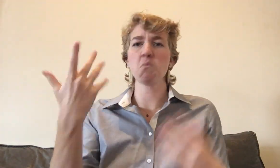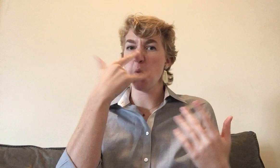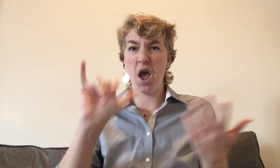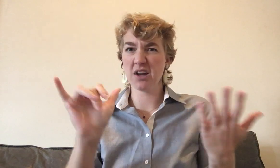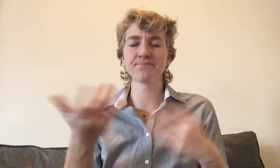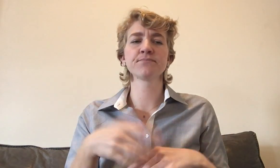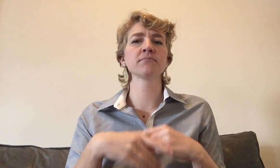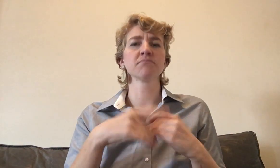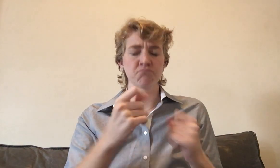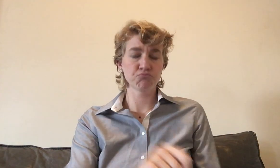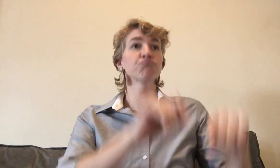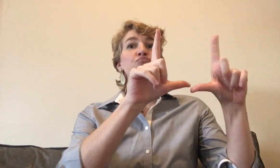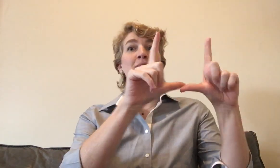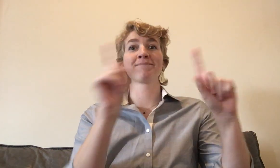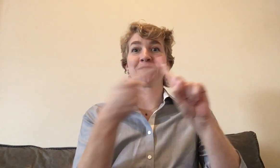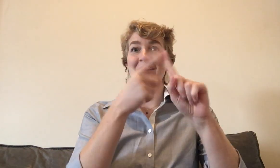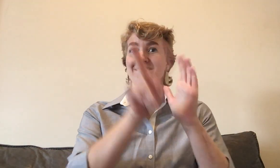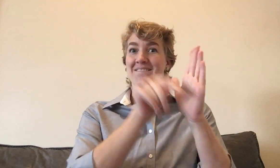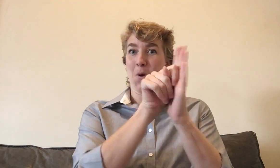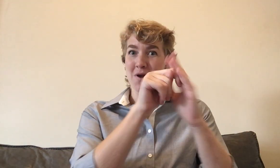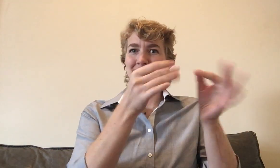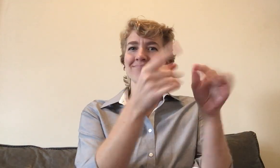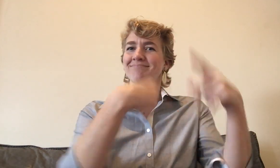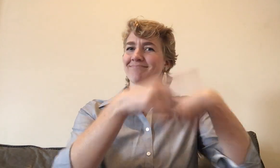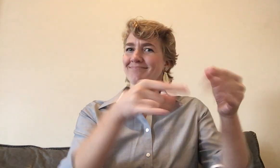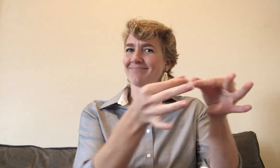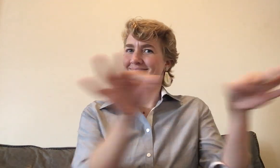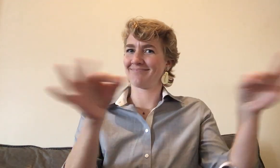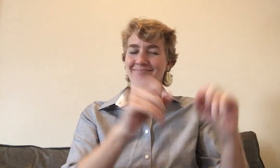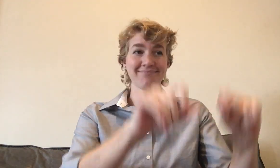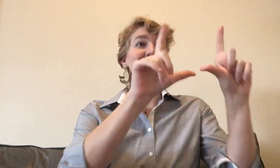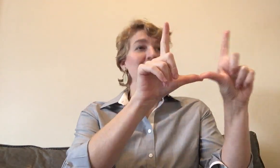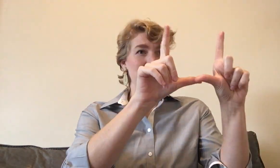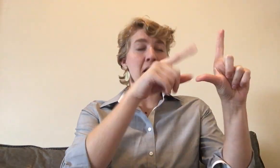which consisted of a video of a signed sentence showing up on the left side of the screen,